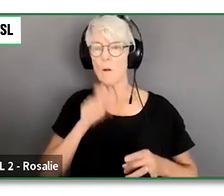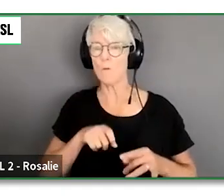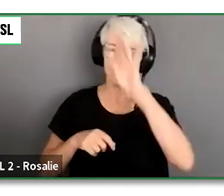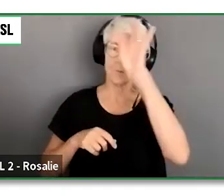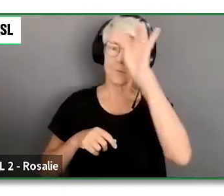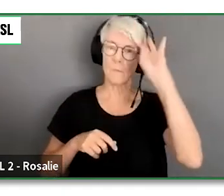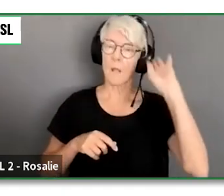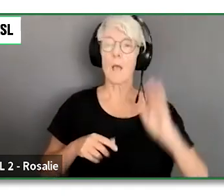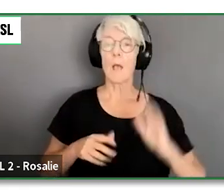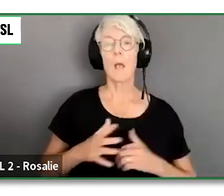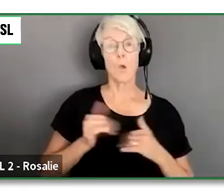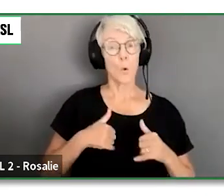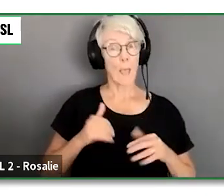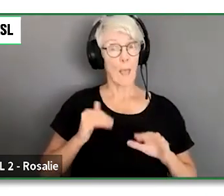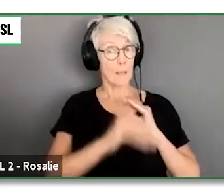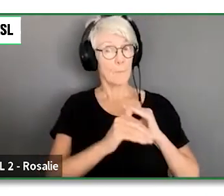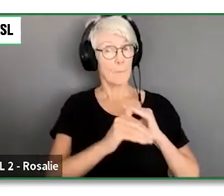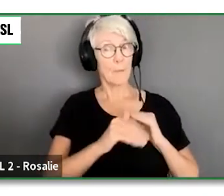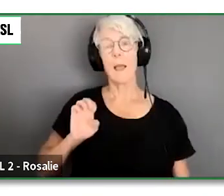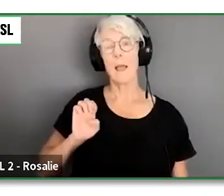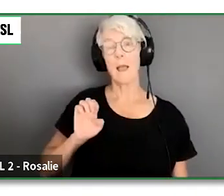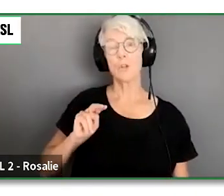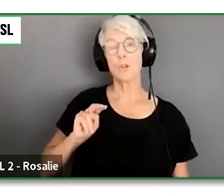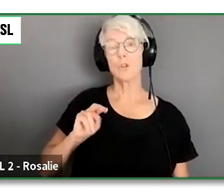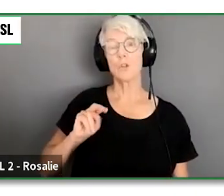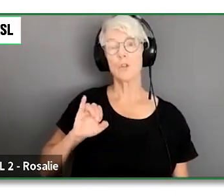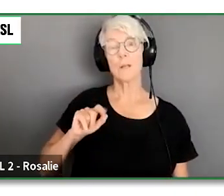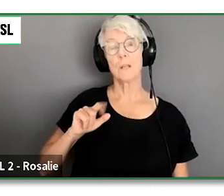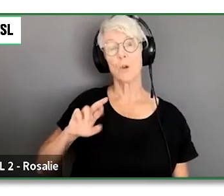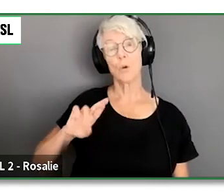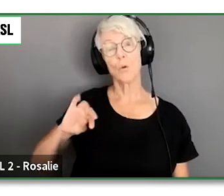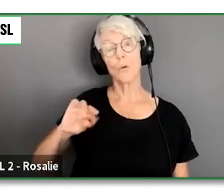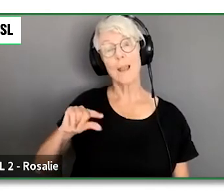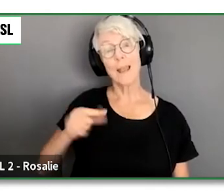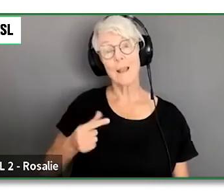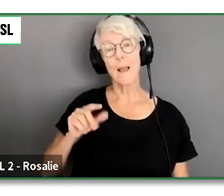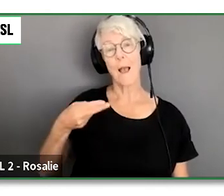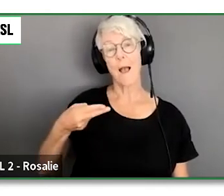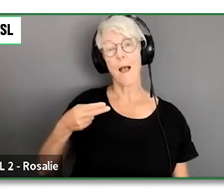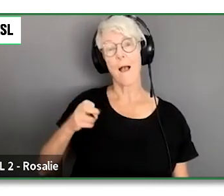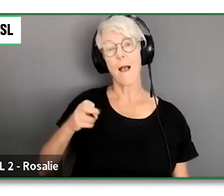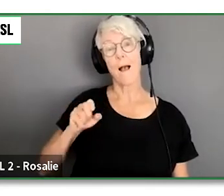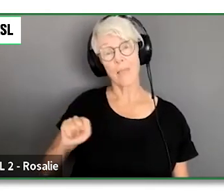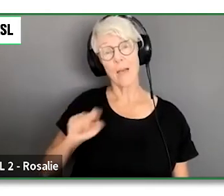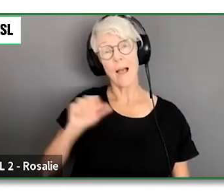to engineering health@uhn.ca.